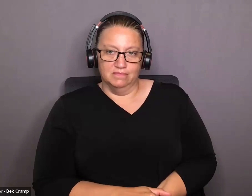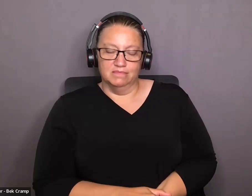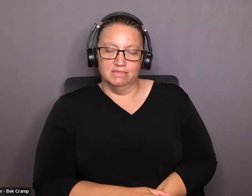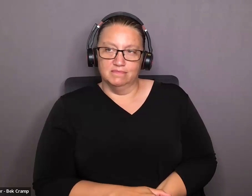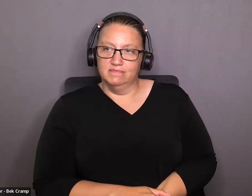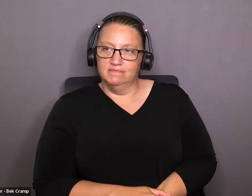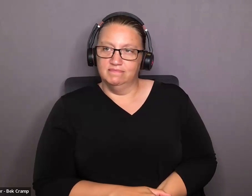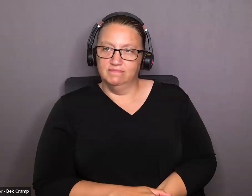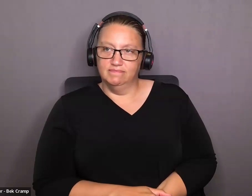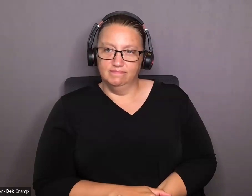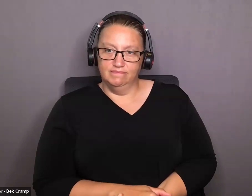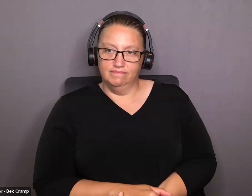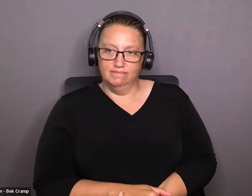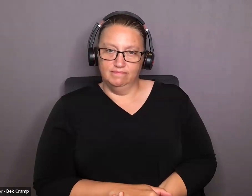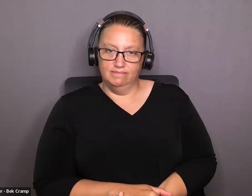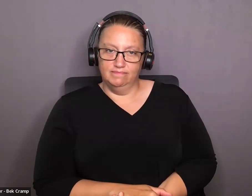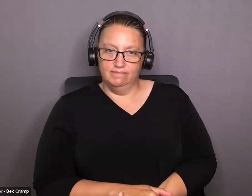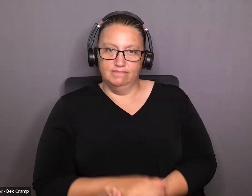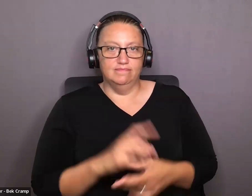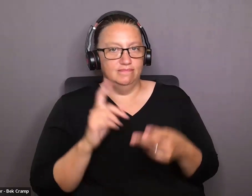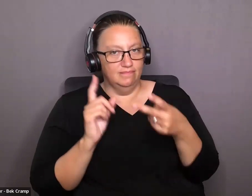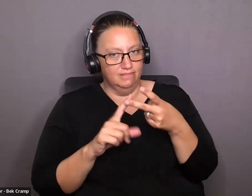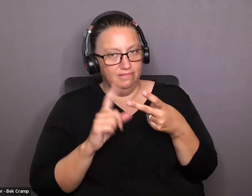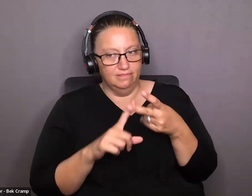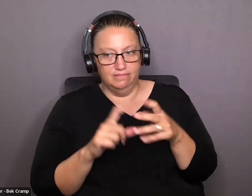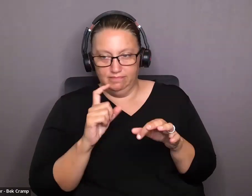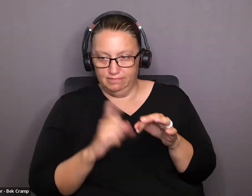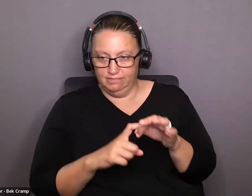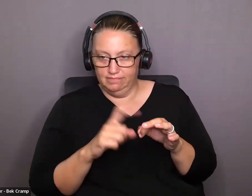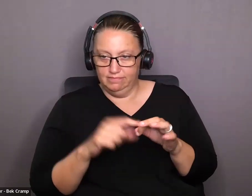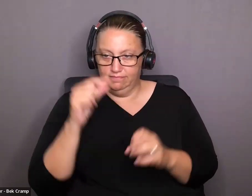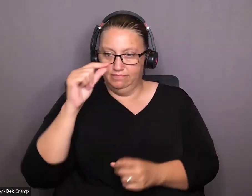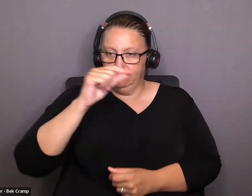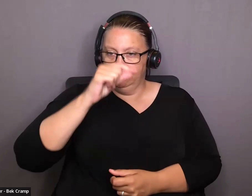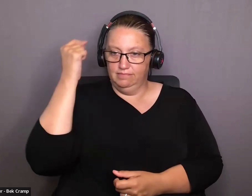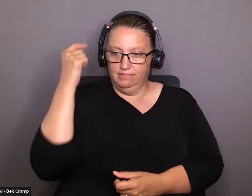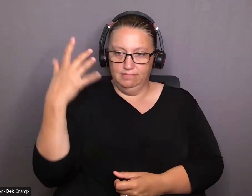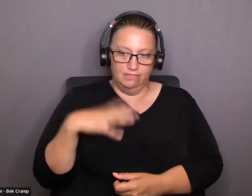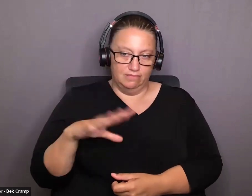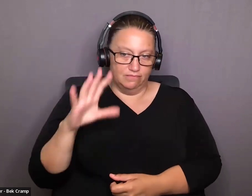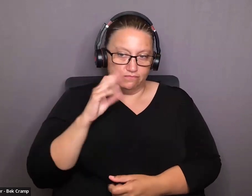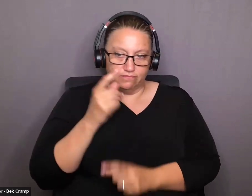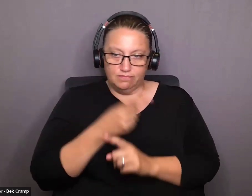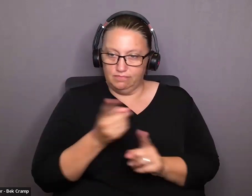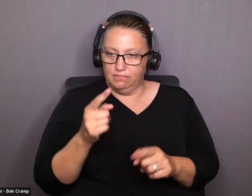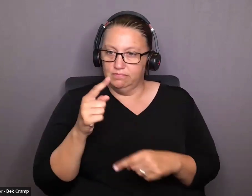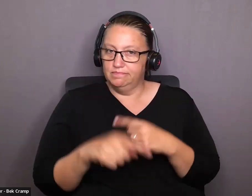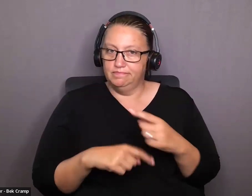So just looking at the second question that we really would love to hear from you about is using